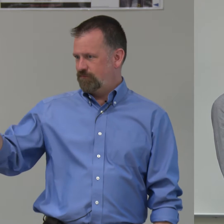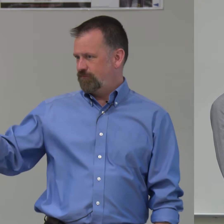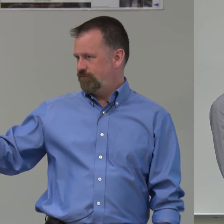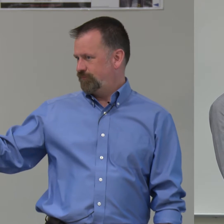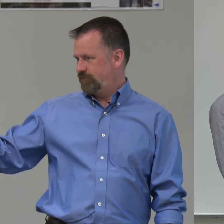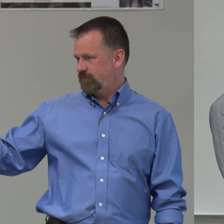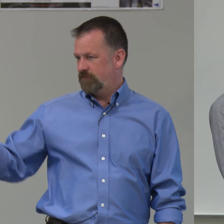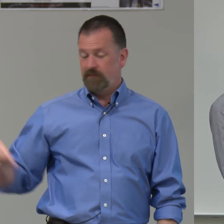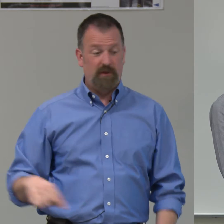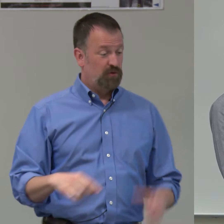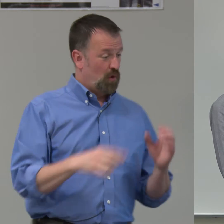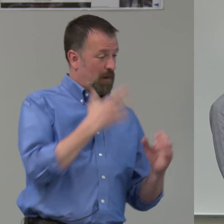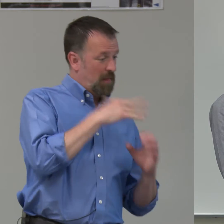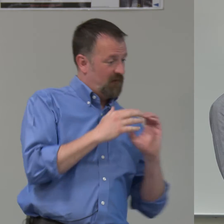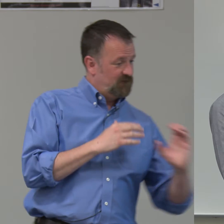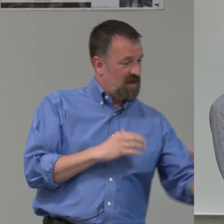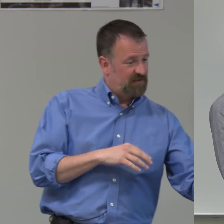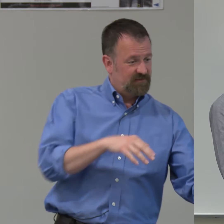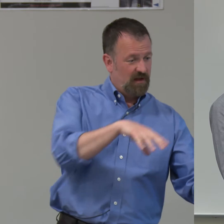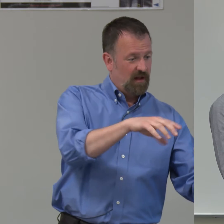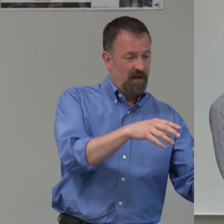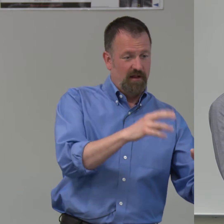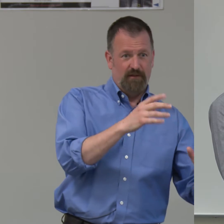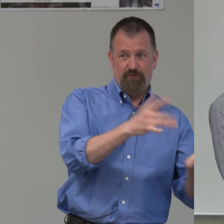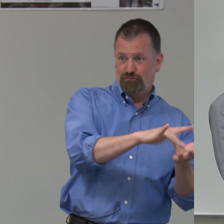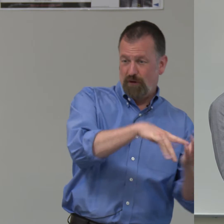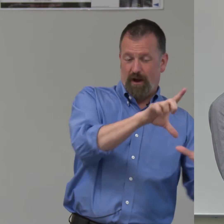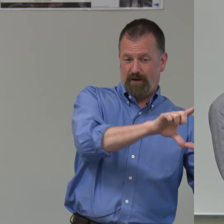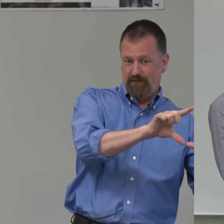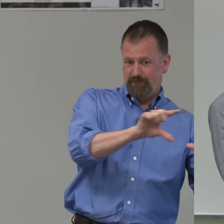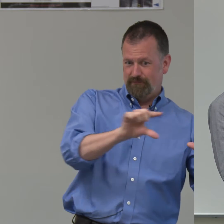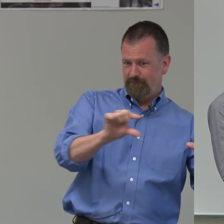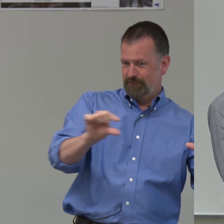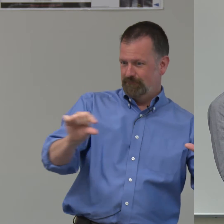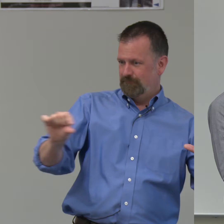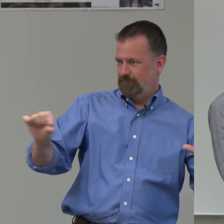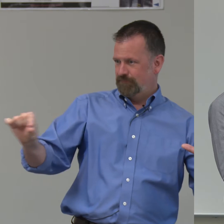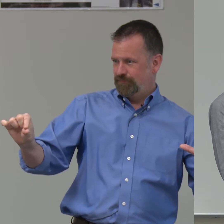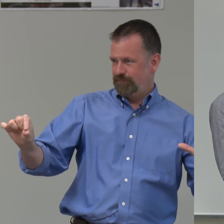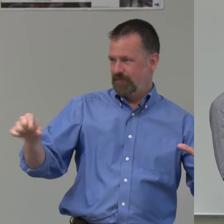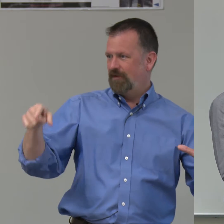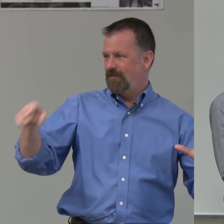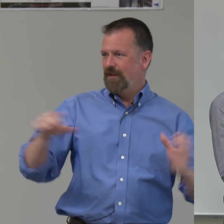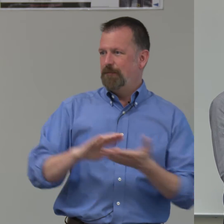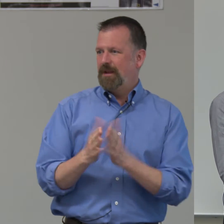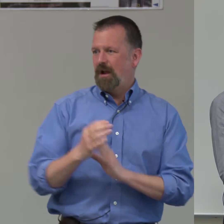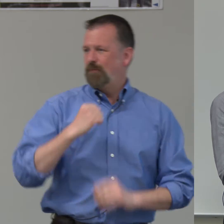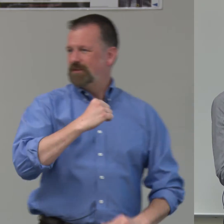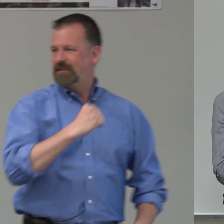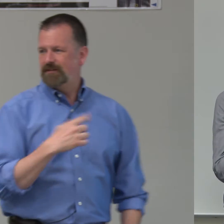So the farther away from the blood vessels, these cells become resistant simply because